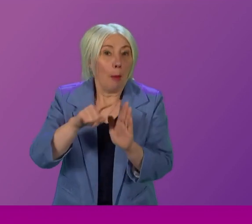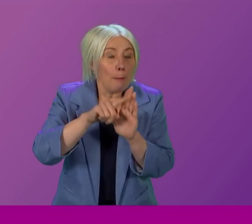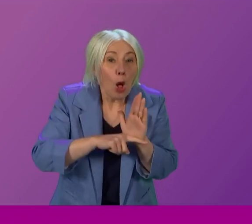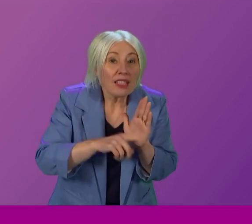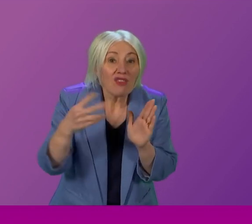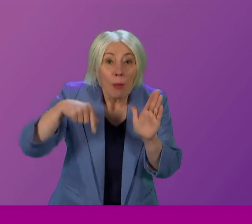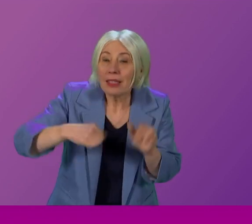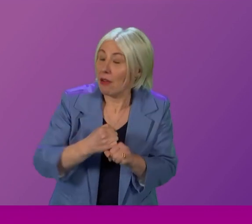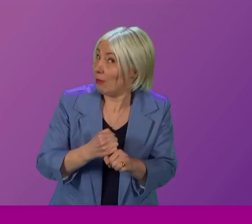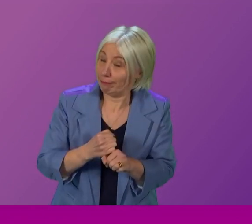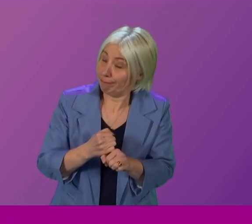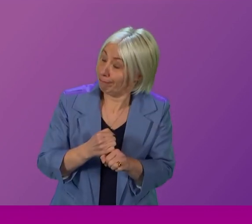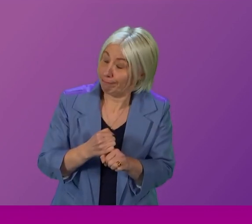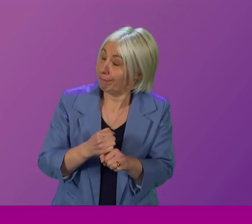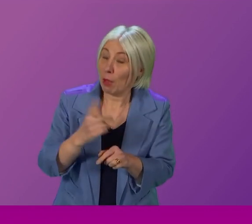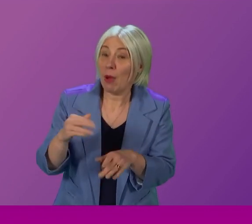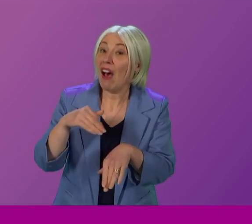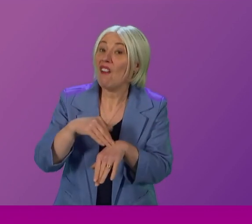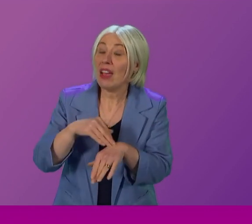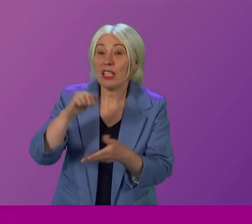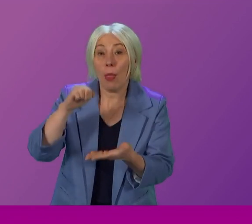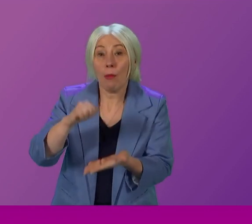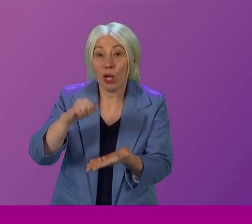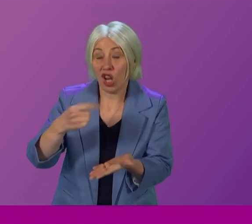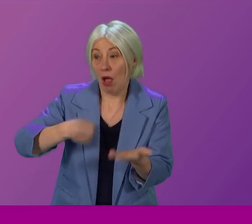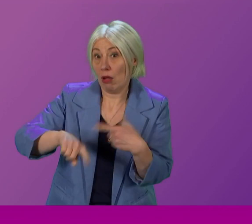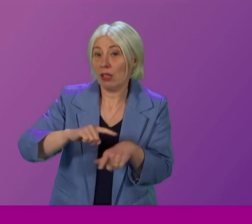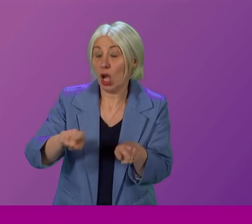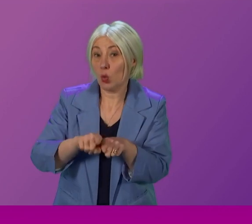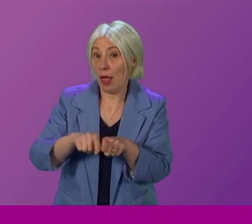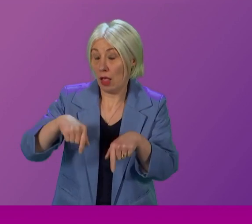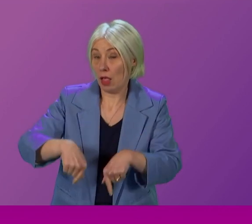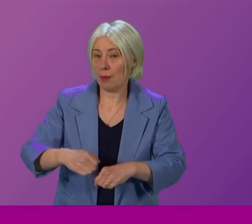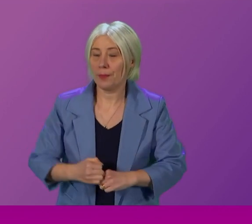this Government’s policies—and that is affecting the Government’s budget.